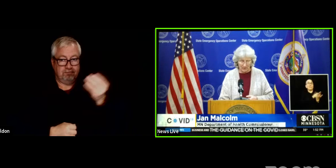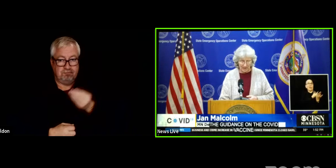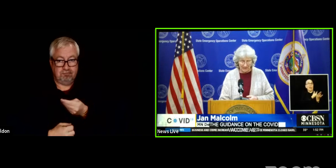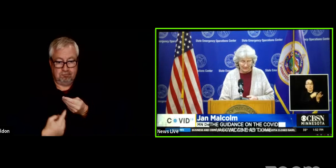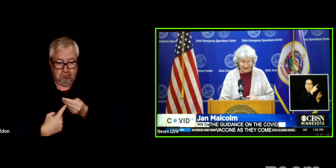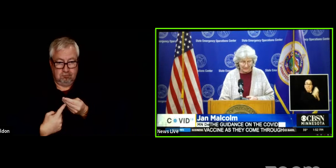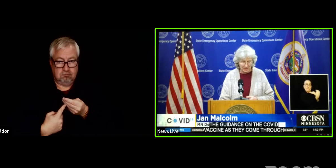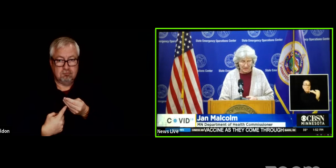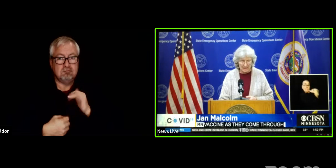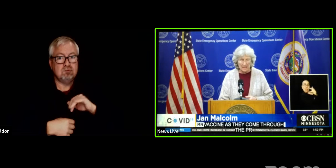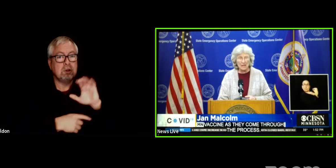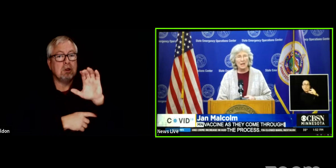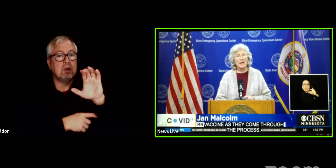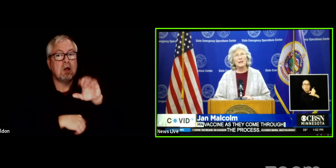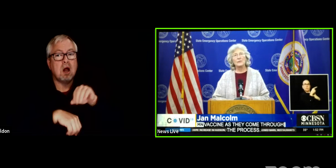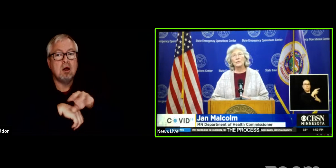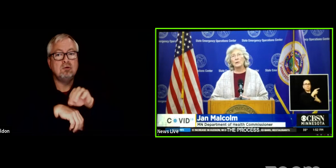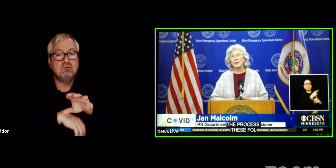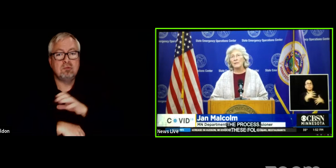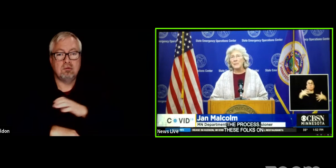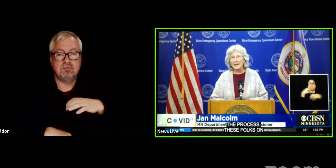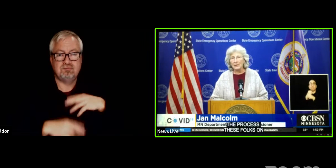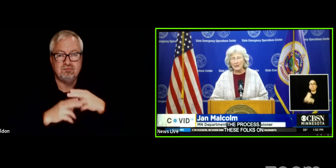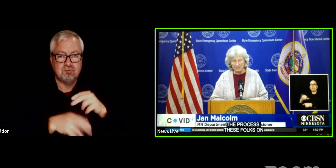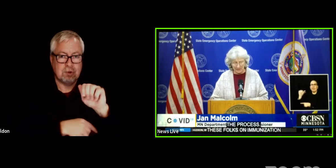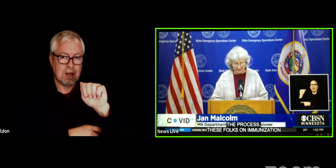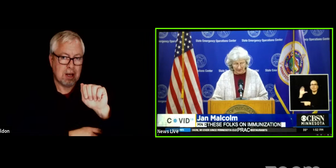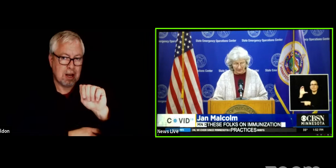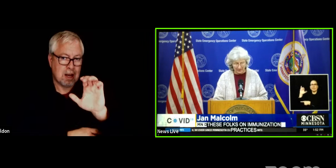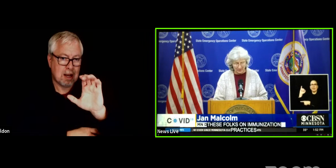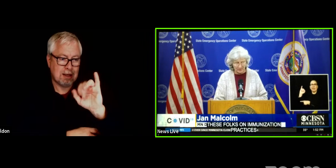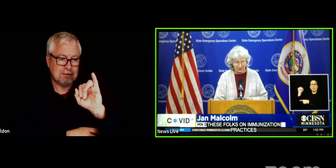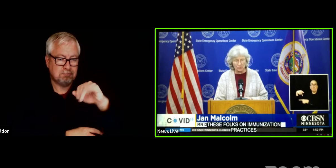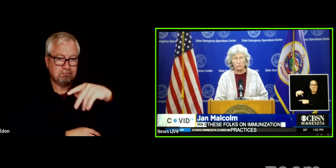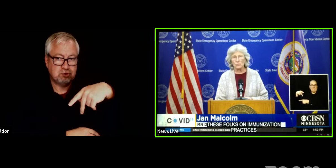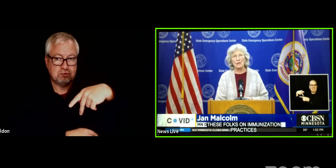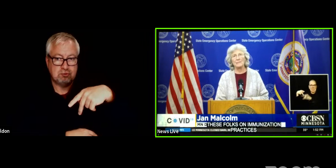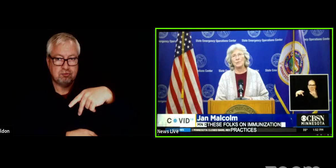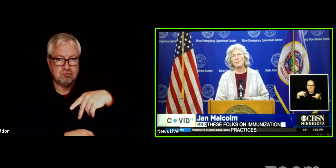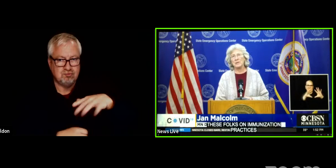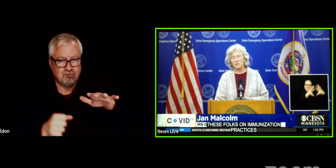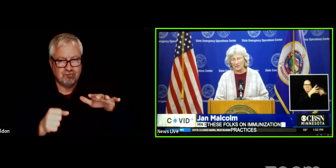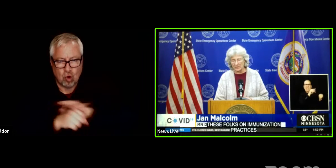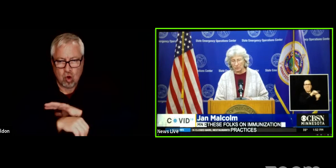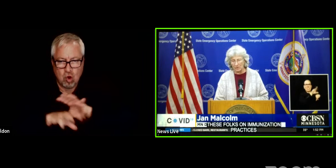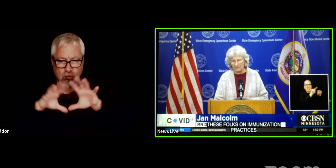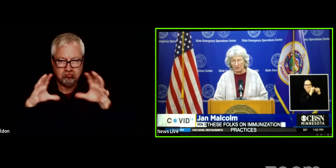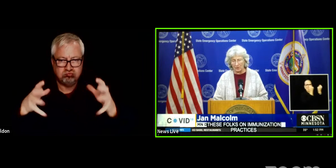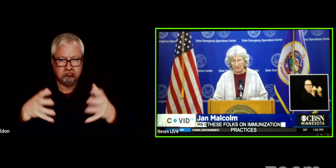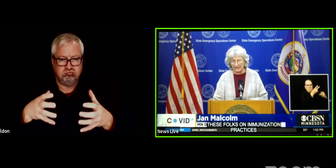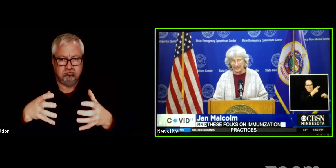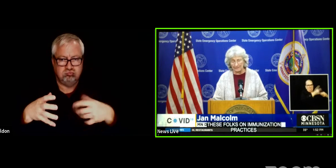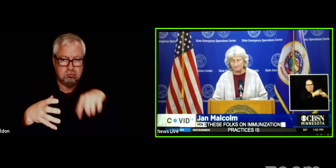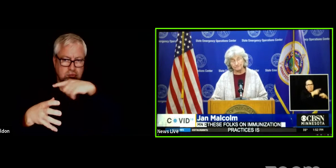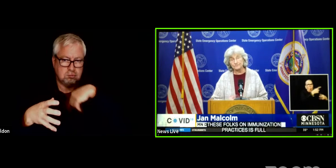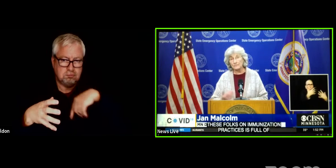OR ACIP, IS FULL OF MEDICAL AND PUBLIC HEALTH EXPERTS WHOLE HAVE BEEN DOING THIS WORK FOR A LONG TIME.